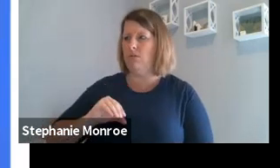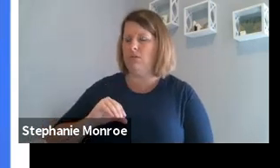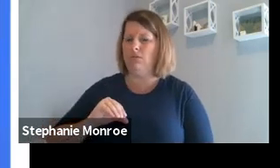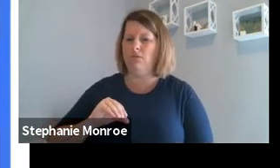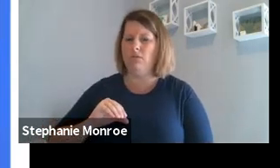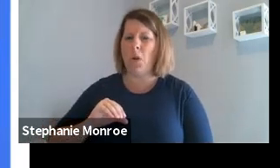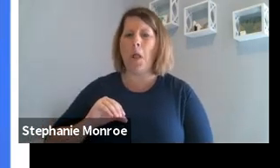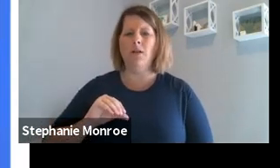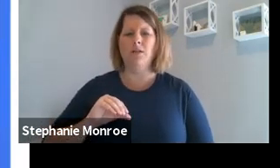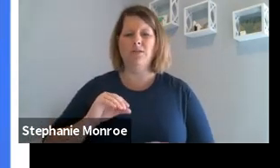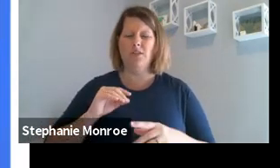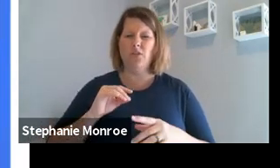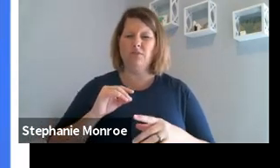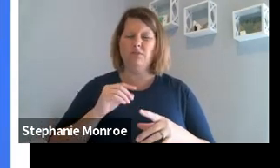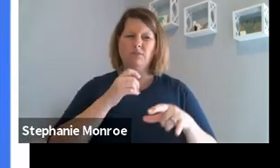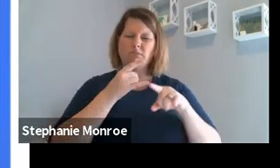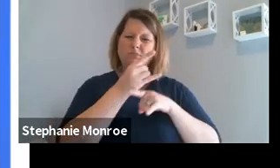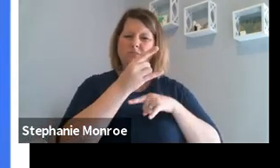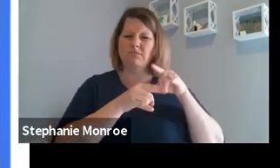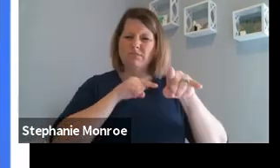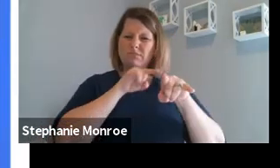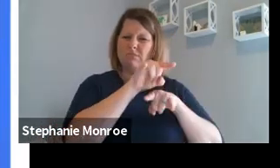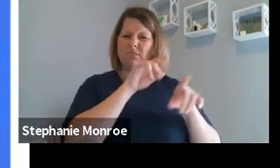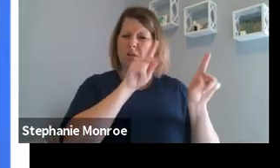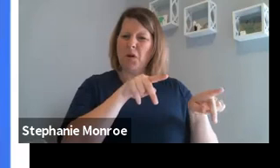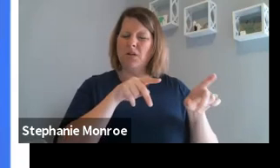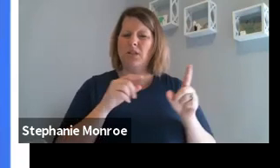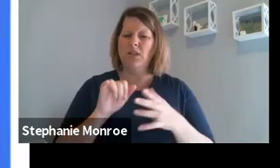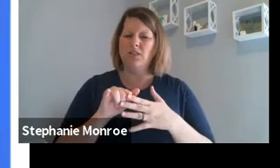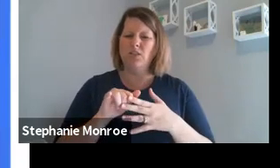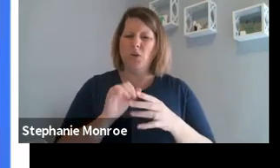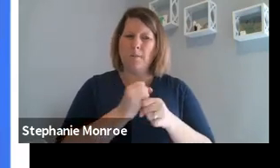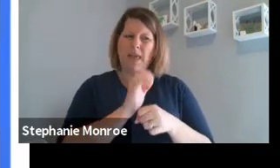to ridicule that individual, to make things that are important to that person look not important.